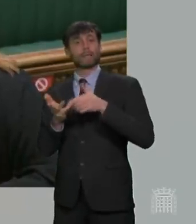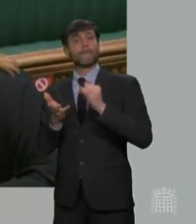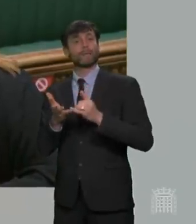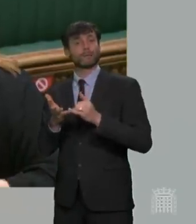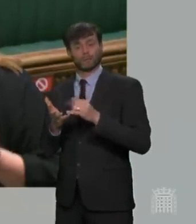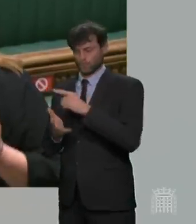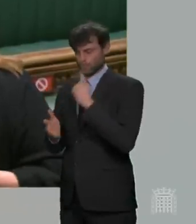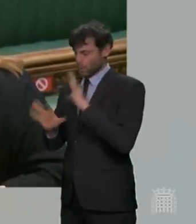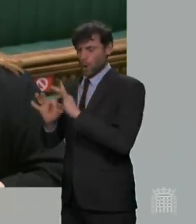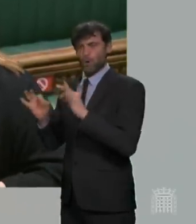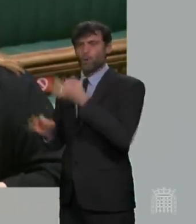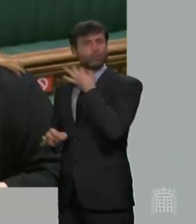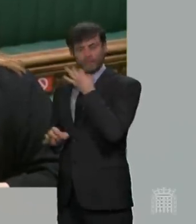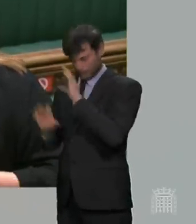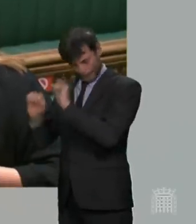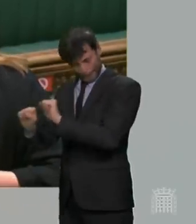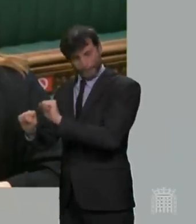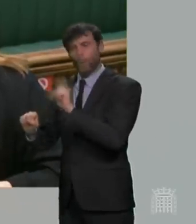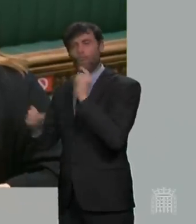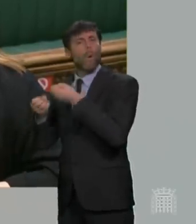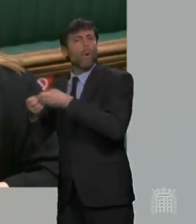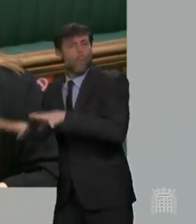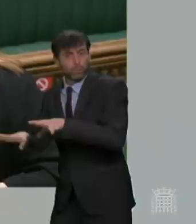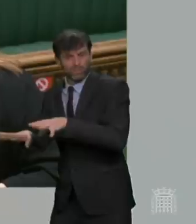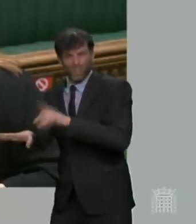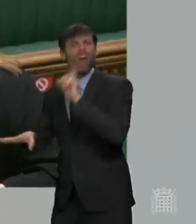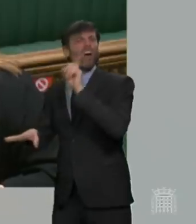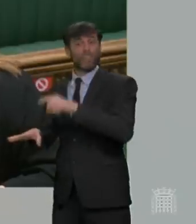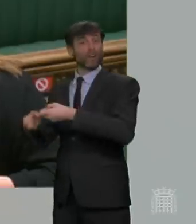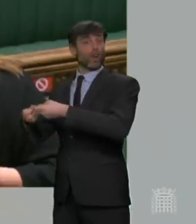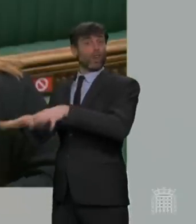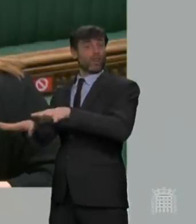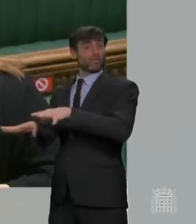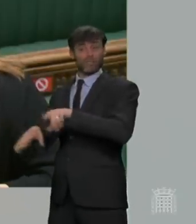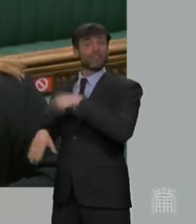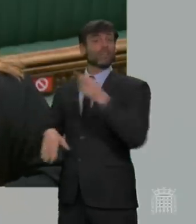support. And it is not just us saying it; his own Scottish colleague, the hon. Member for West Aberdeenshire and Kincardine (Andrew Bowie), told the BBC last week that young people will not